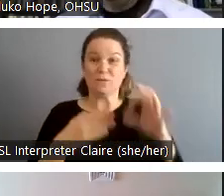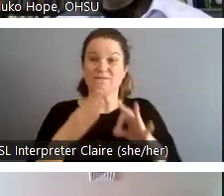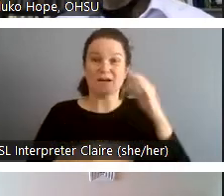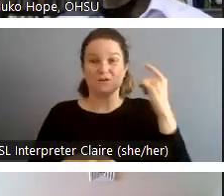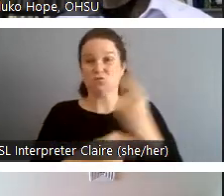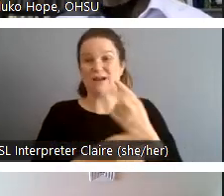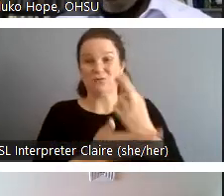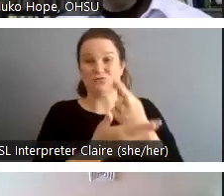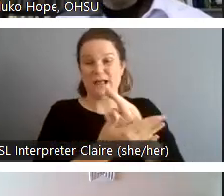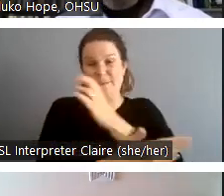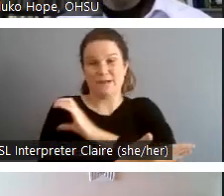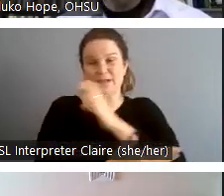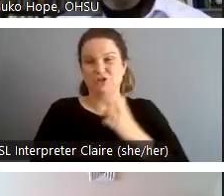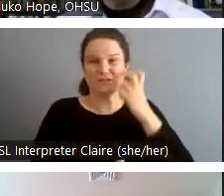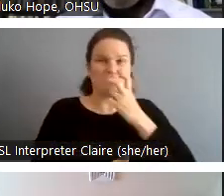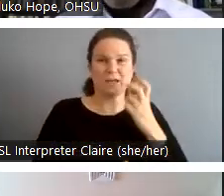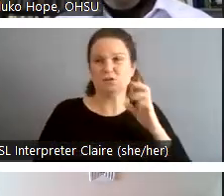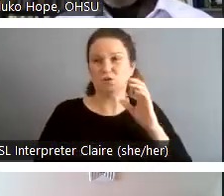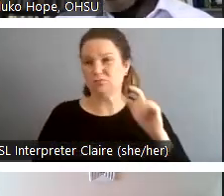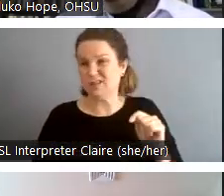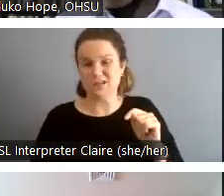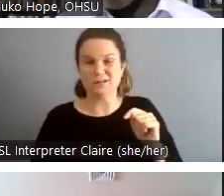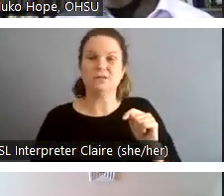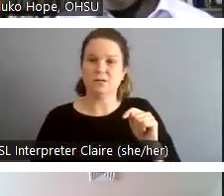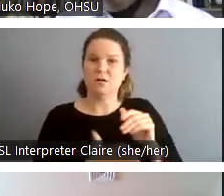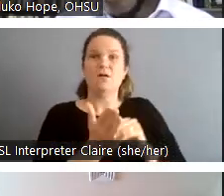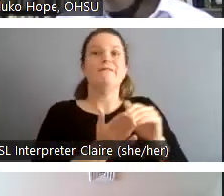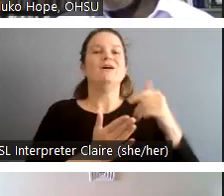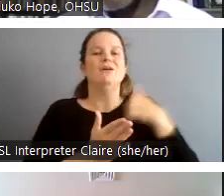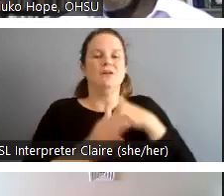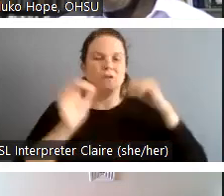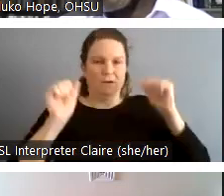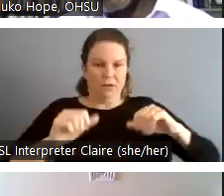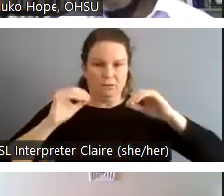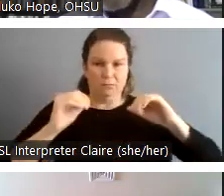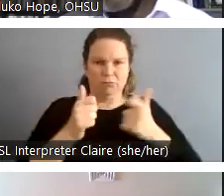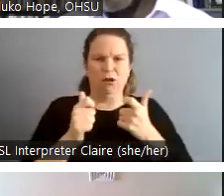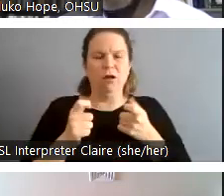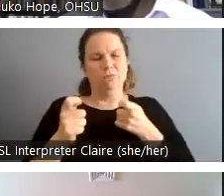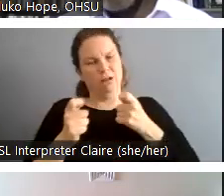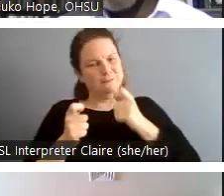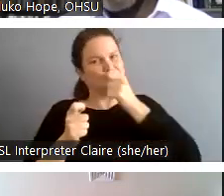clinicians, whether it be speech or occupational therapy, we often can teach you how to accommodate the symptoms, how